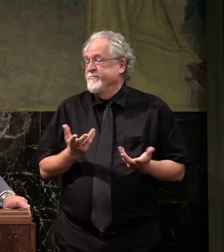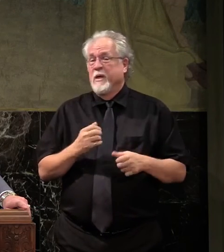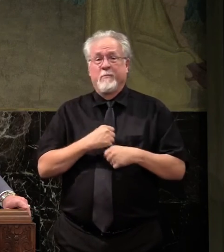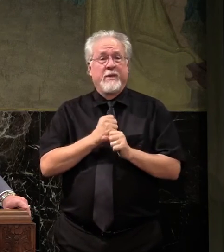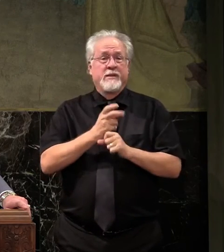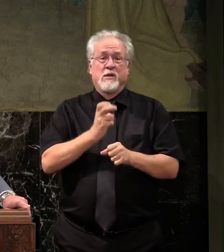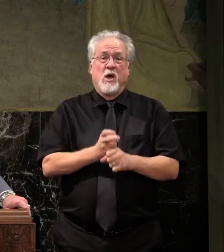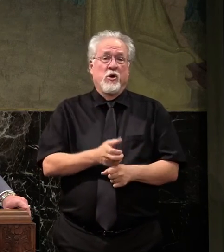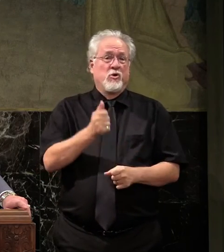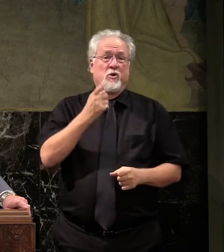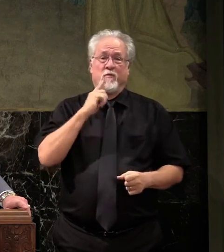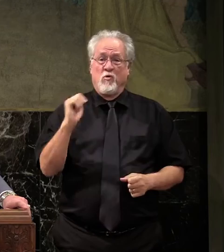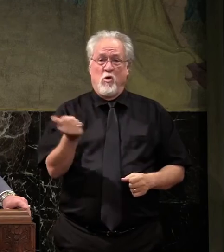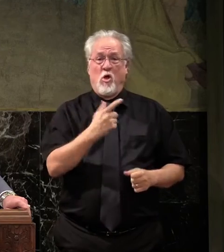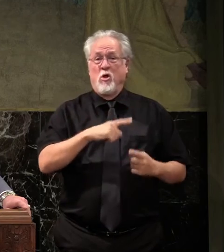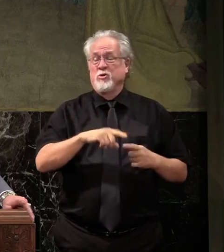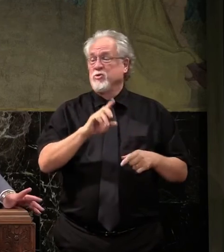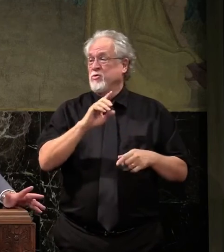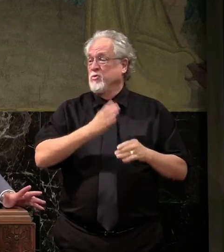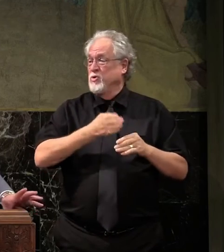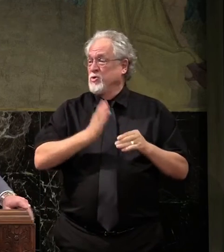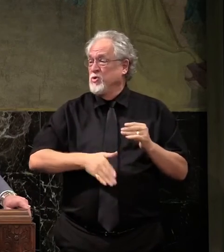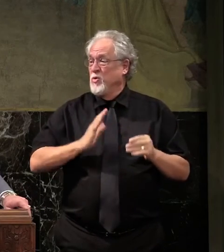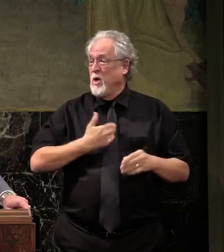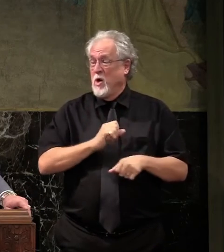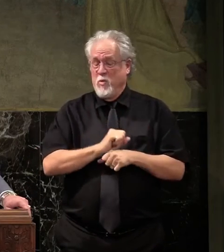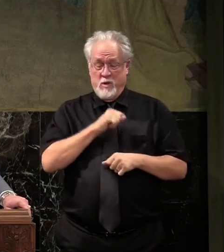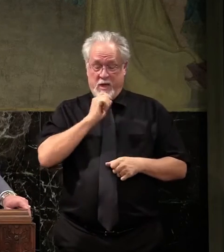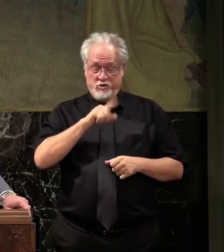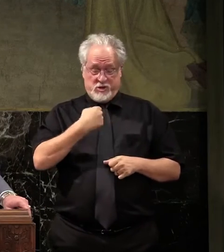for all of us to get our work done not just me as Governor but but the House